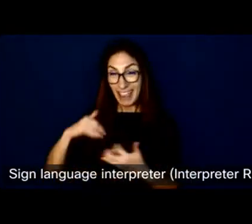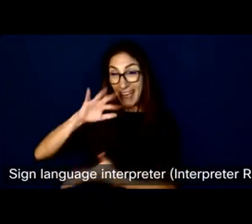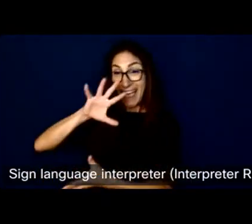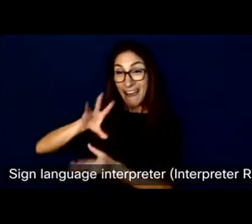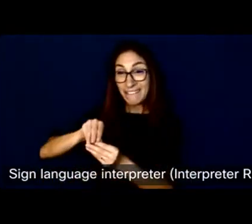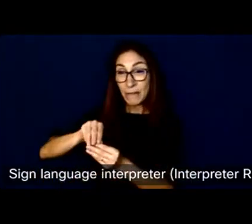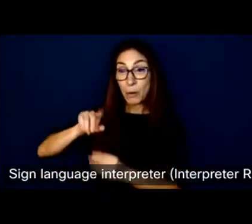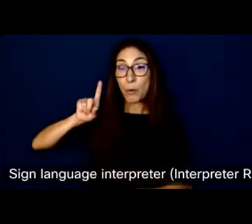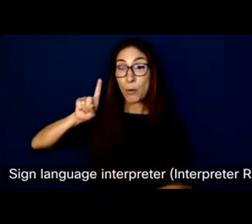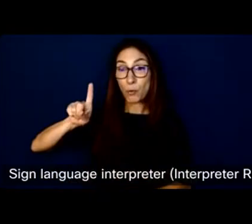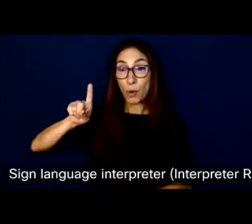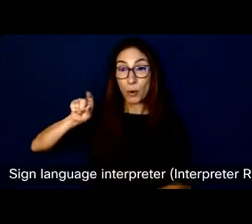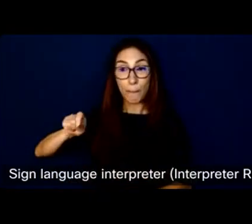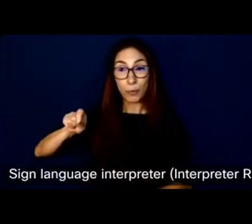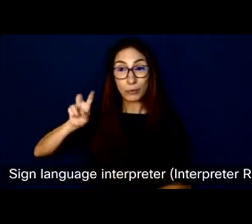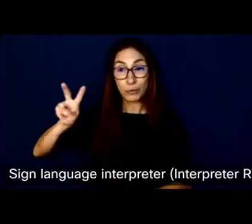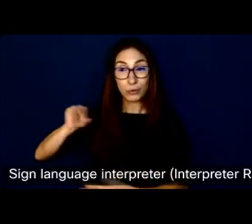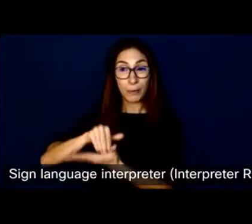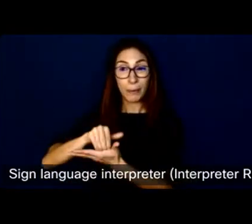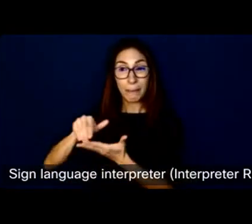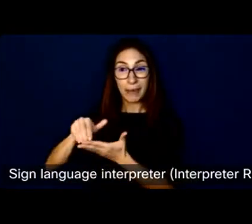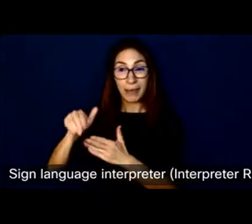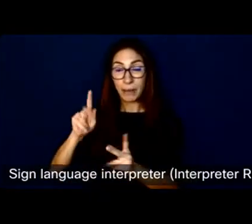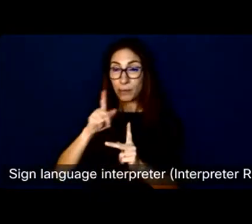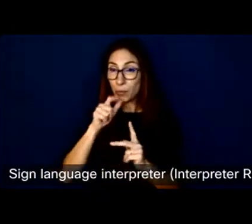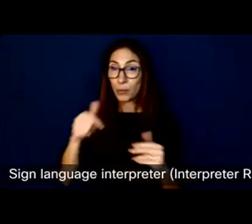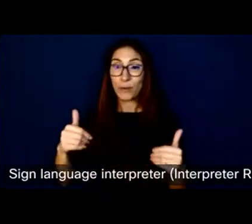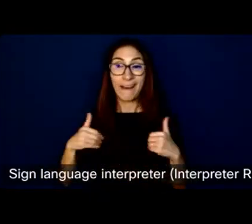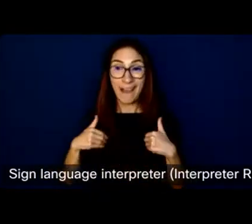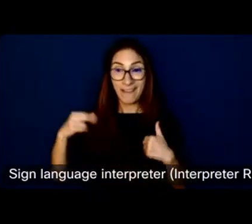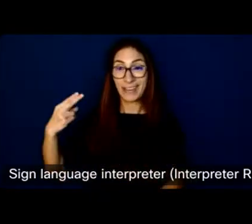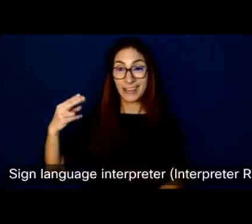people living in the, with HIV in the United States and 54% of